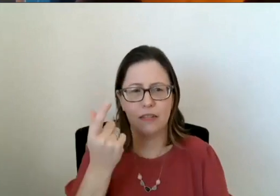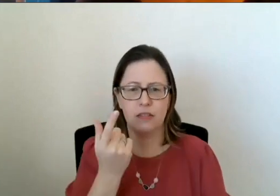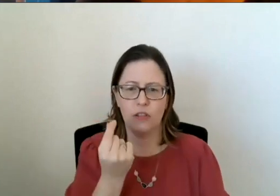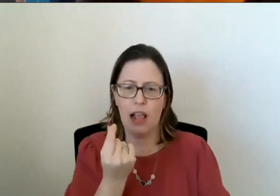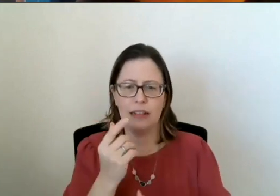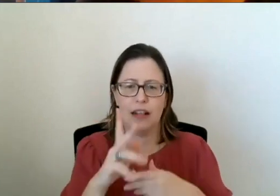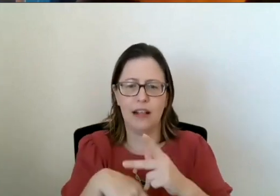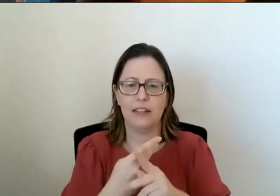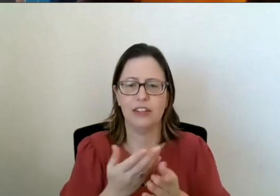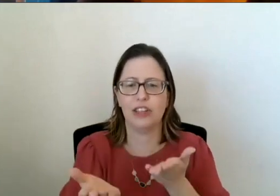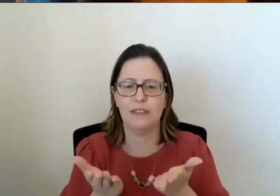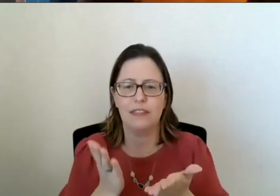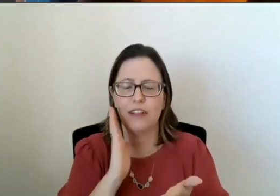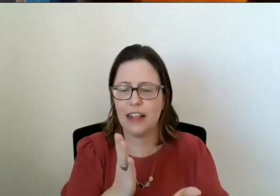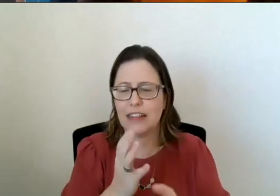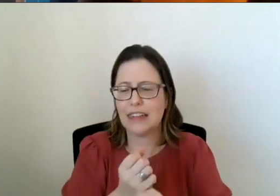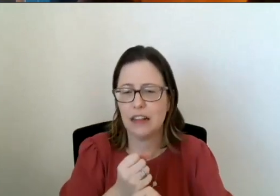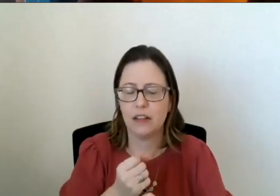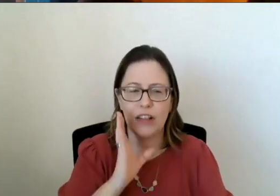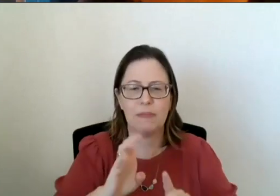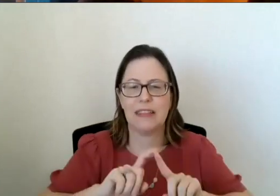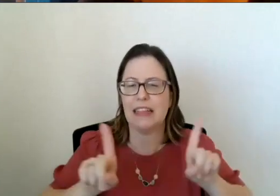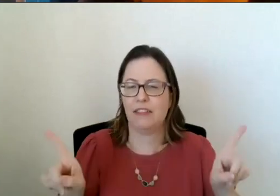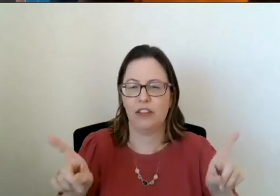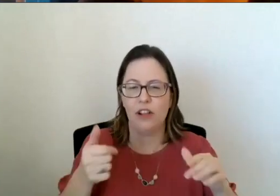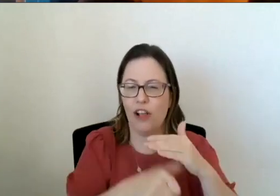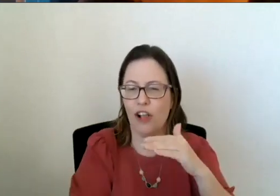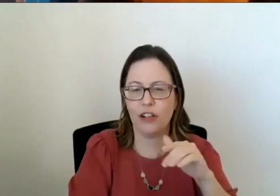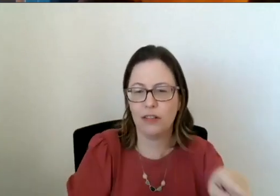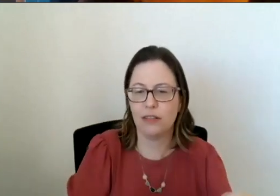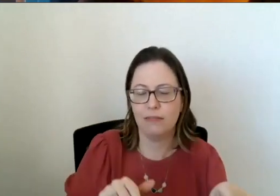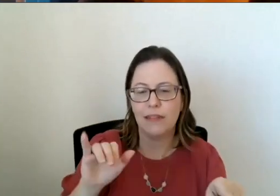So that's something to definitely keep in mind about continuing services that you receive